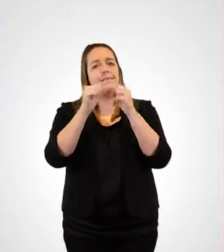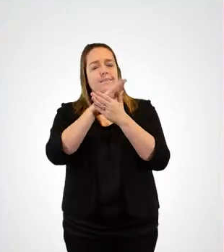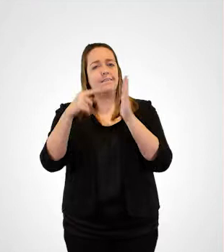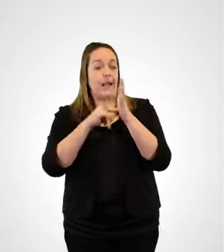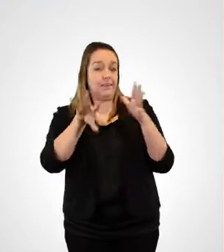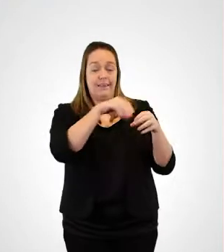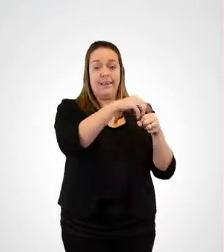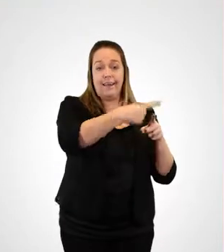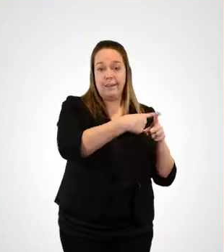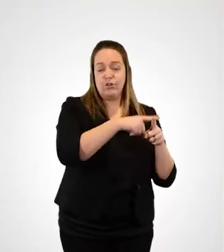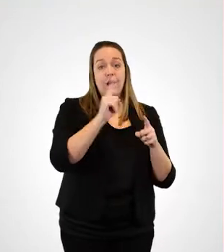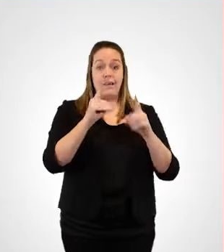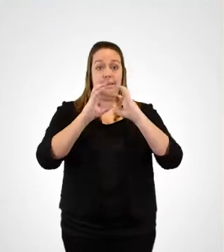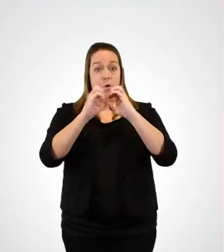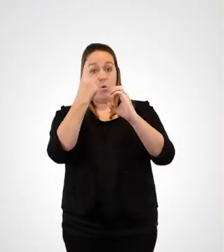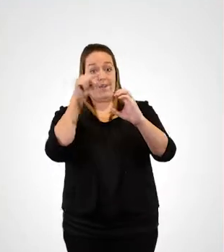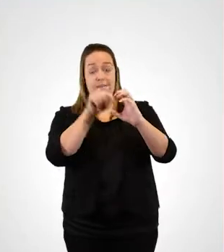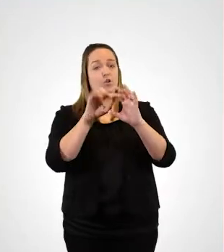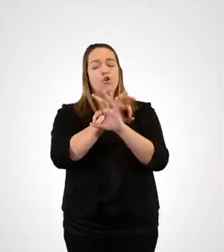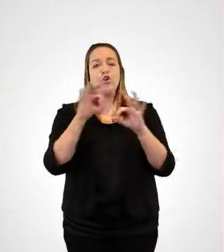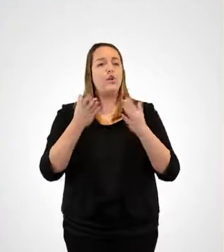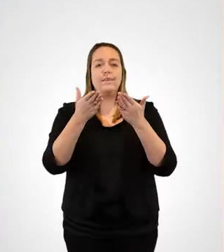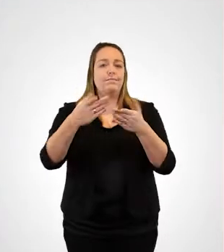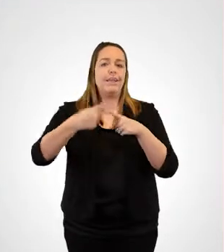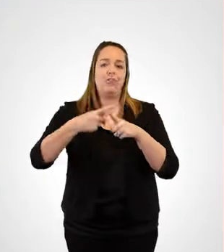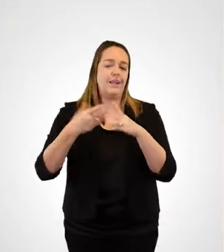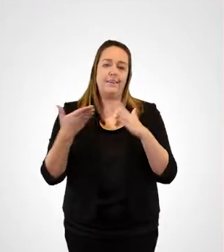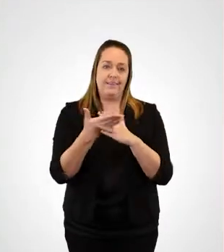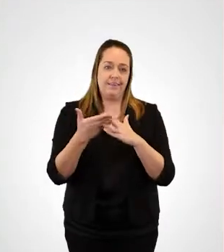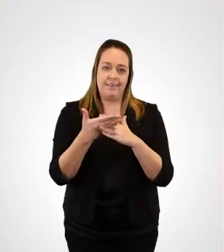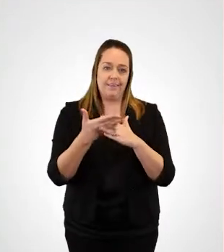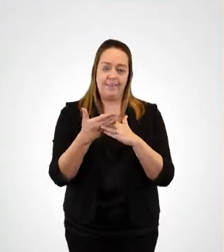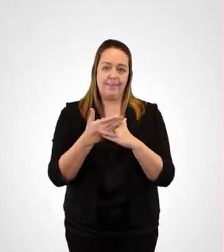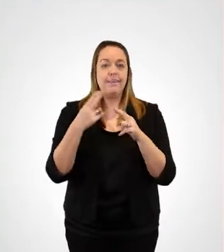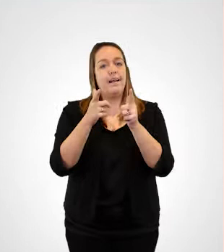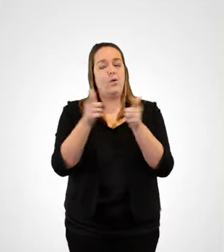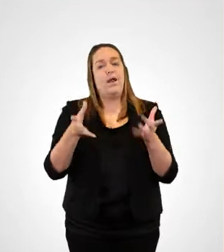but it doesn't work as a means for making English accessible for language acquisition.